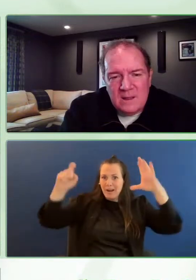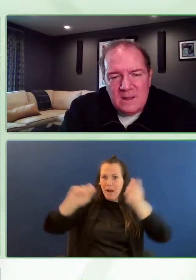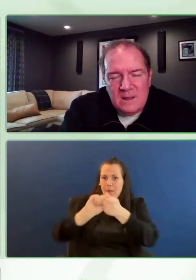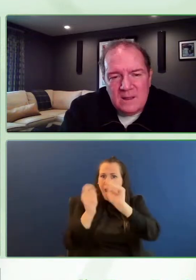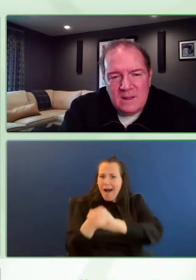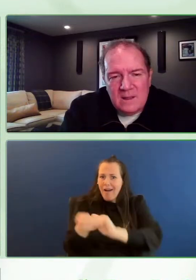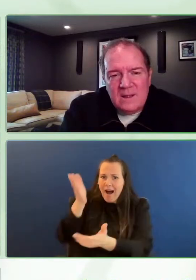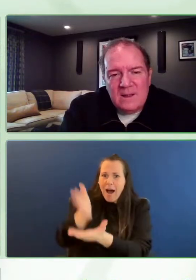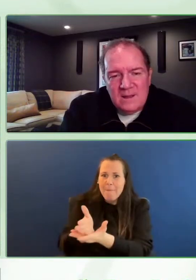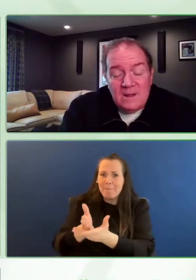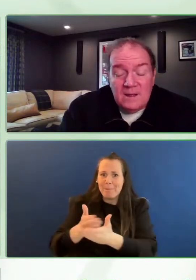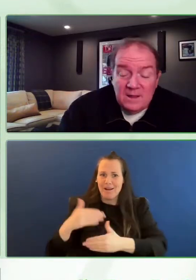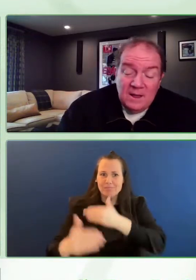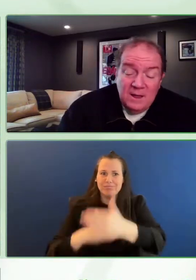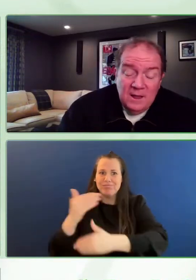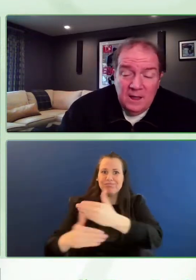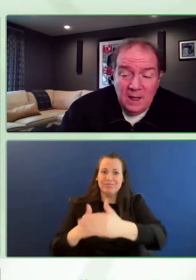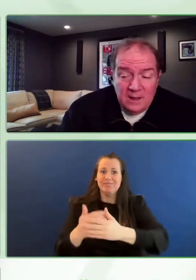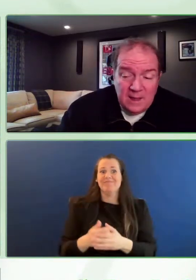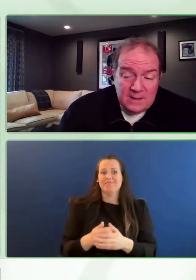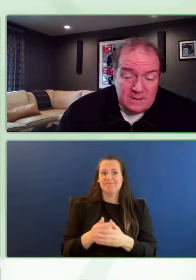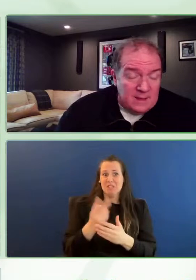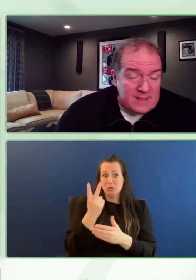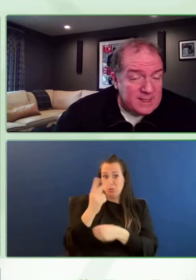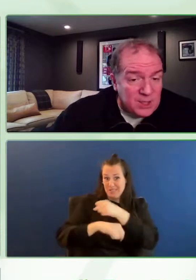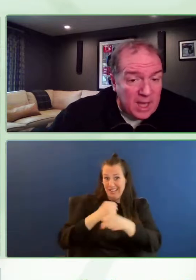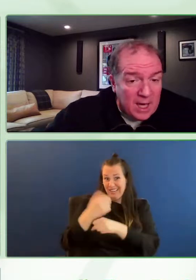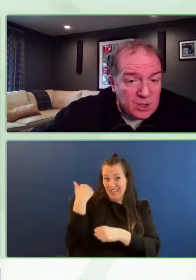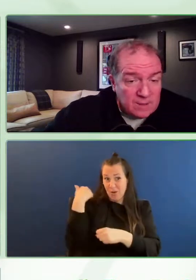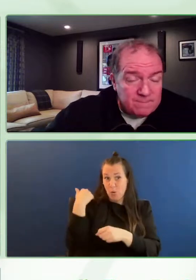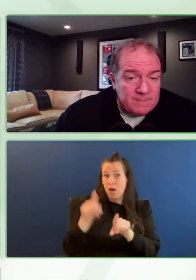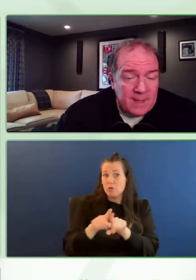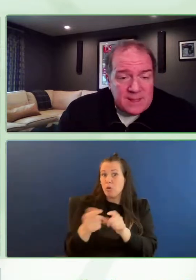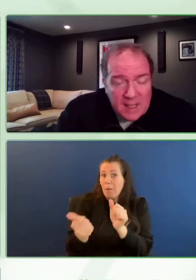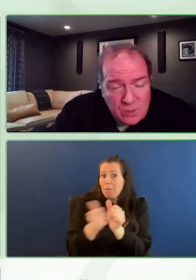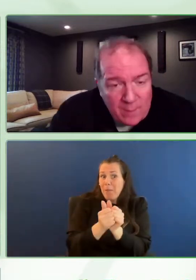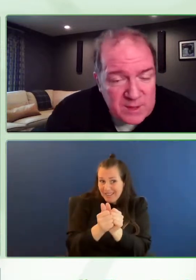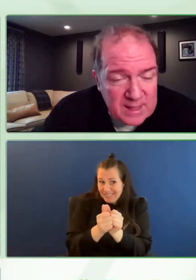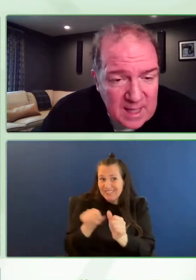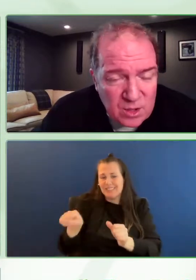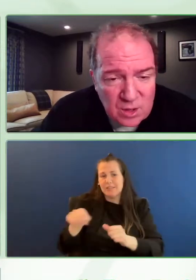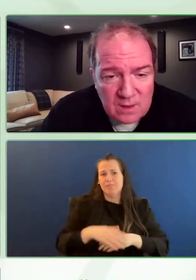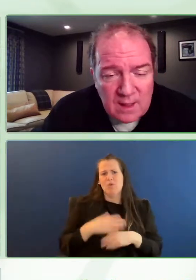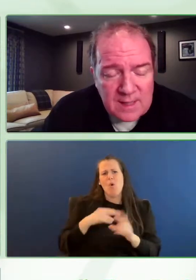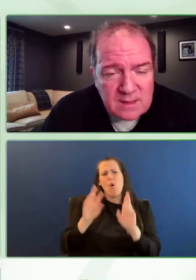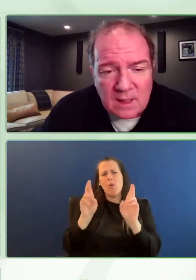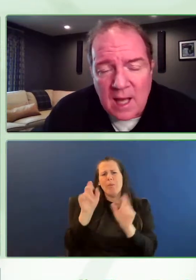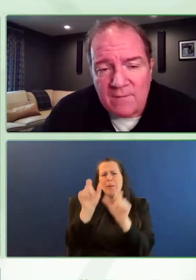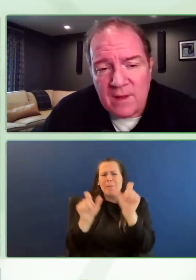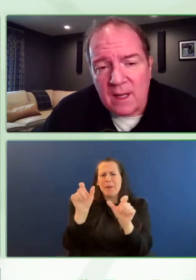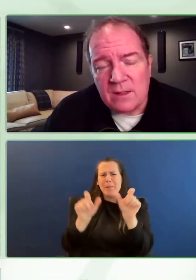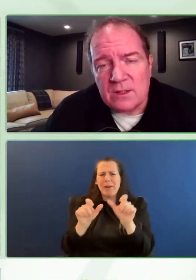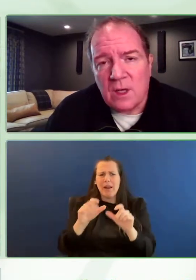It takes education and representation, it takes a lot of things.